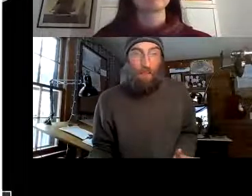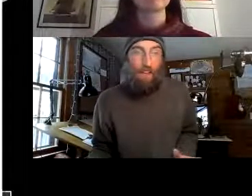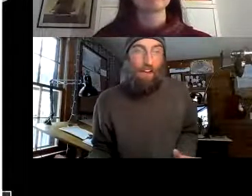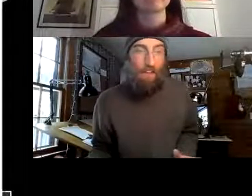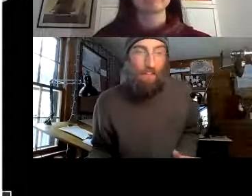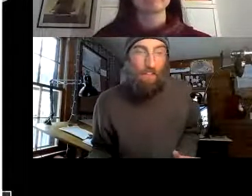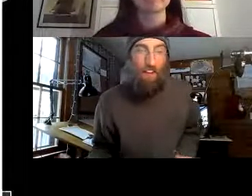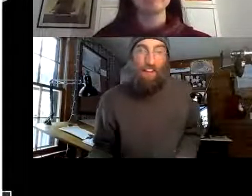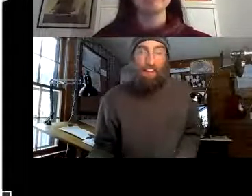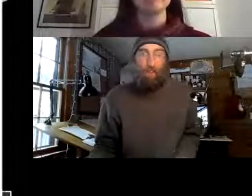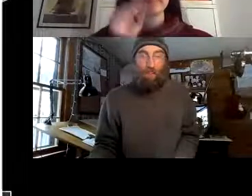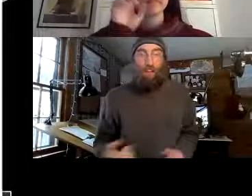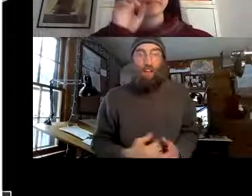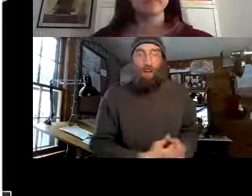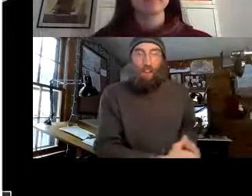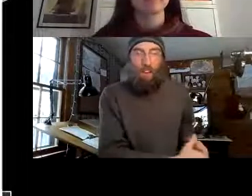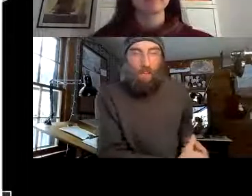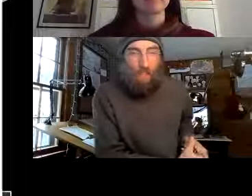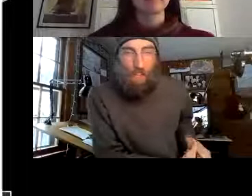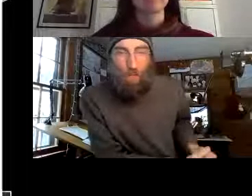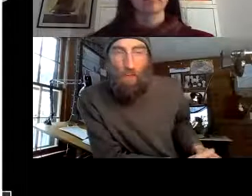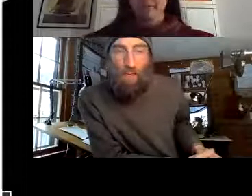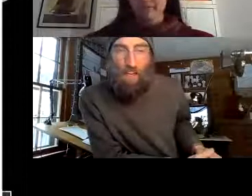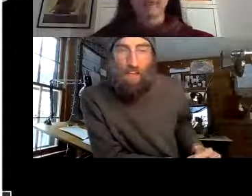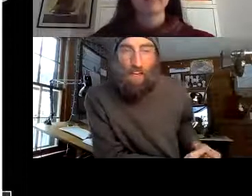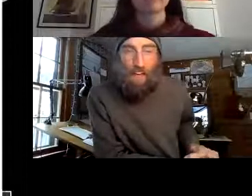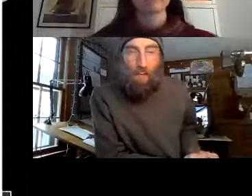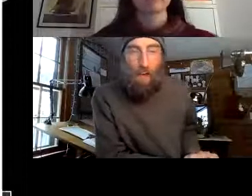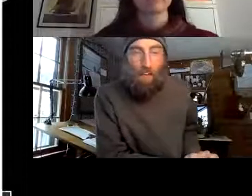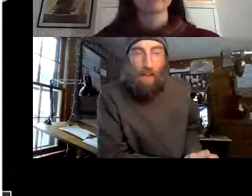mean officer, right, there's or-- or even worse, the uh, block of